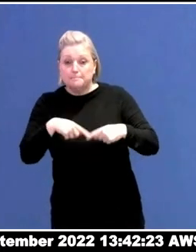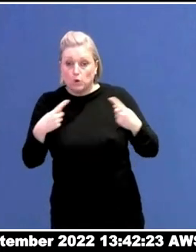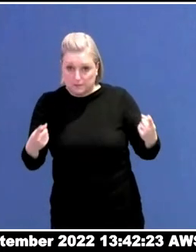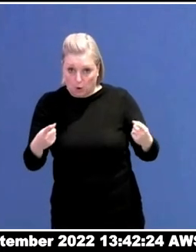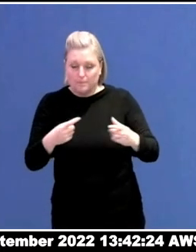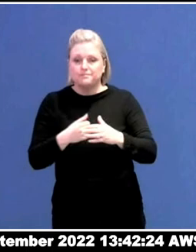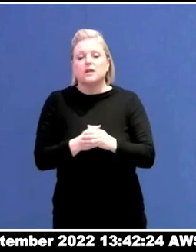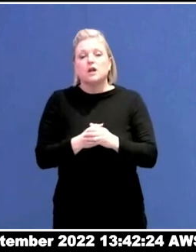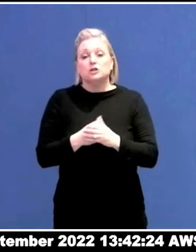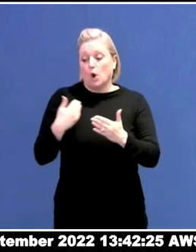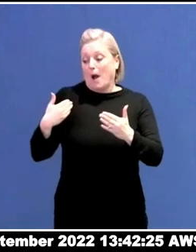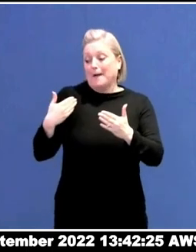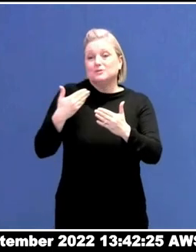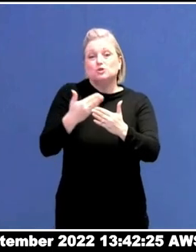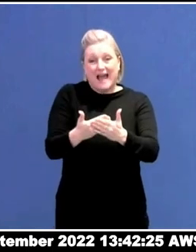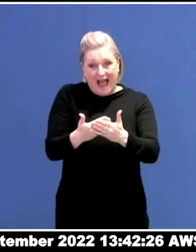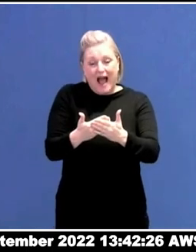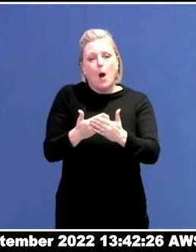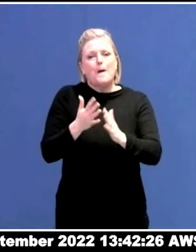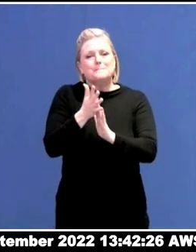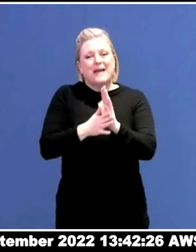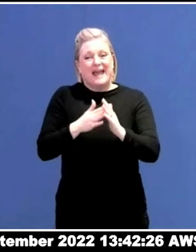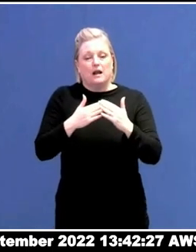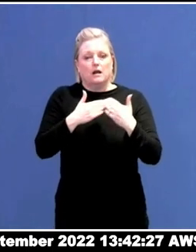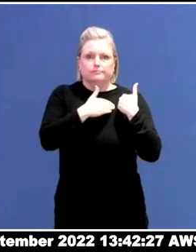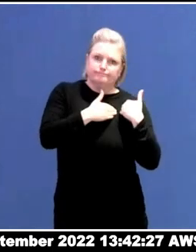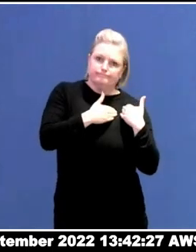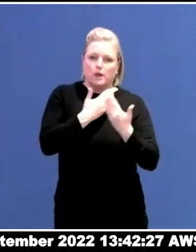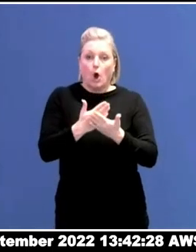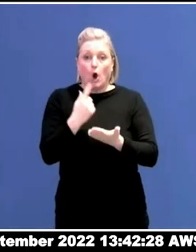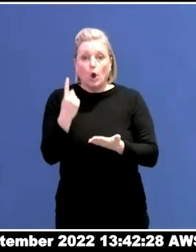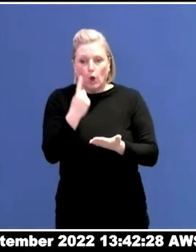inadequate. Since many prisoners are not aware of their disability, do not identify as